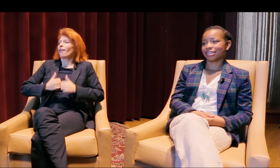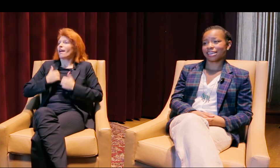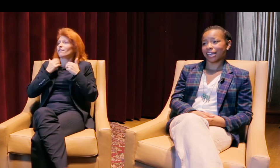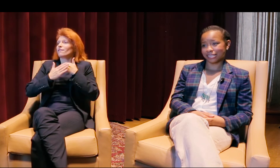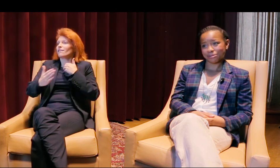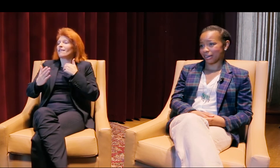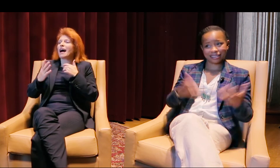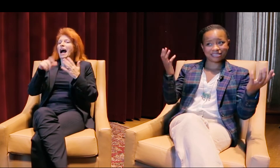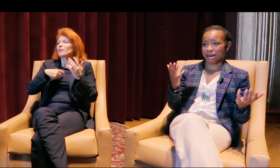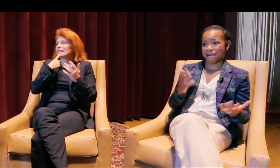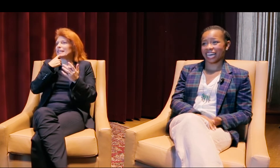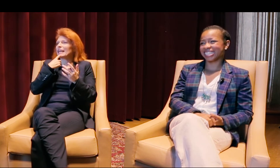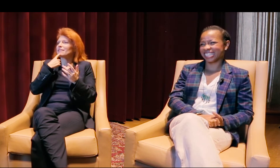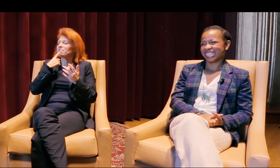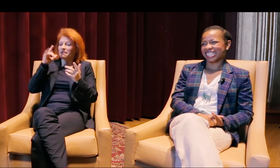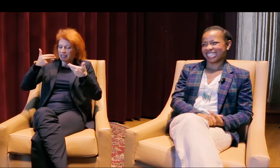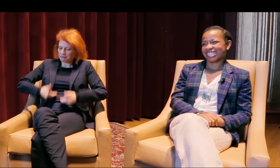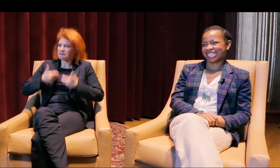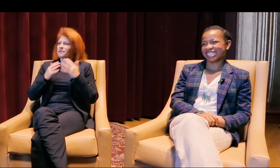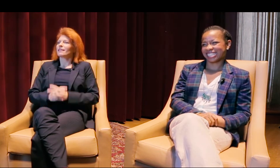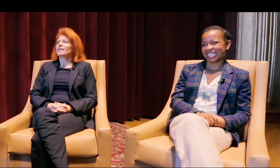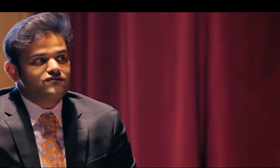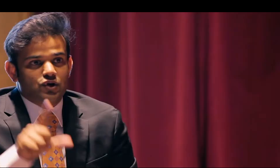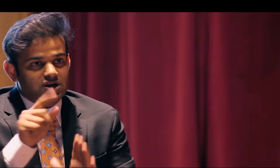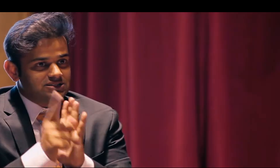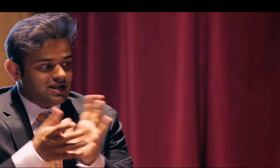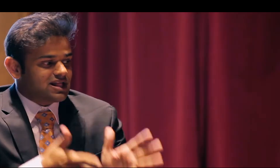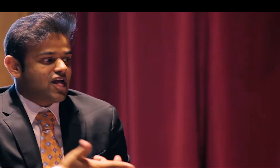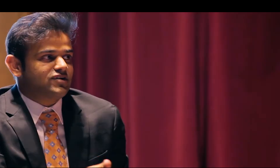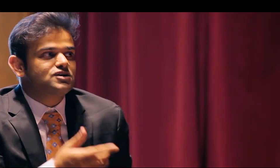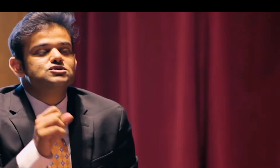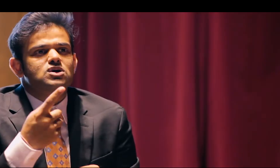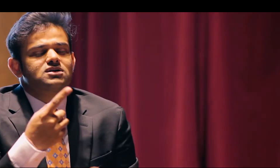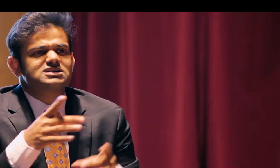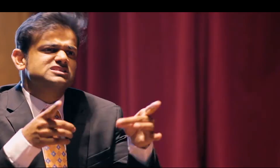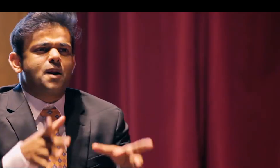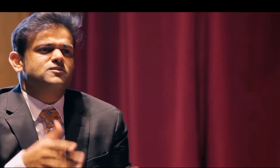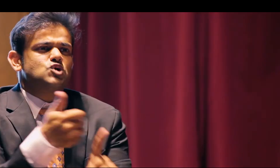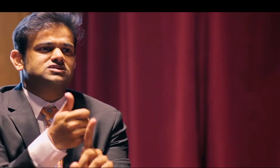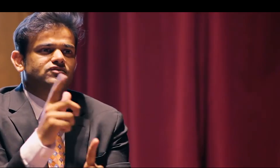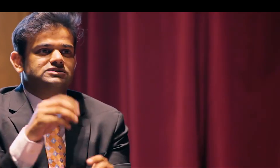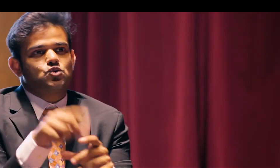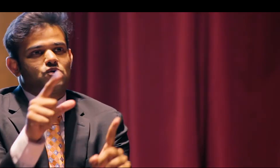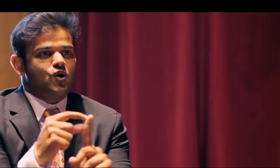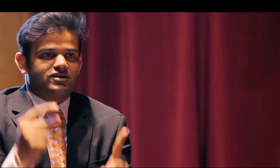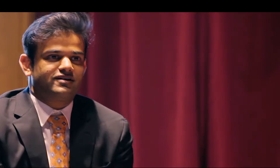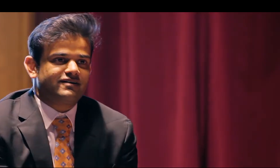I'd say that is where I'm at . [Vai] Okay, 20 seconds left.